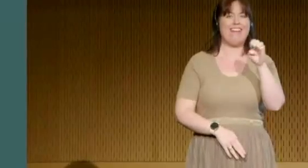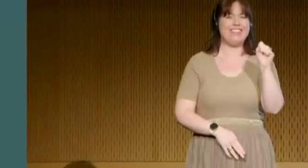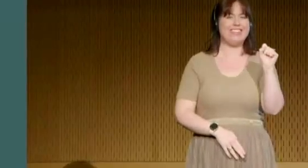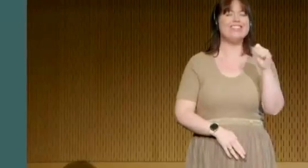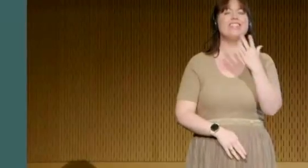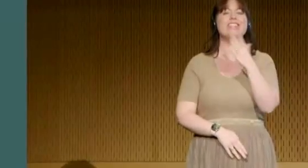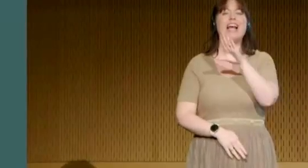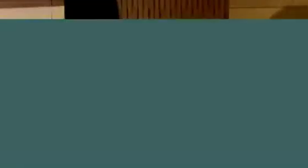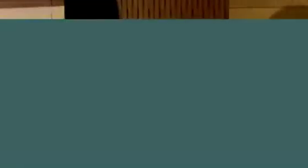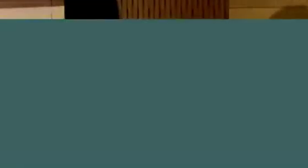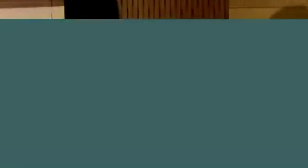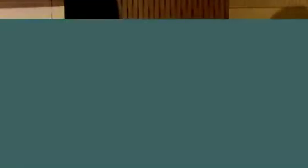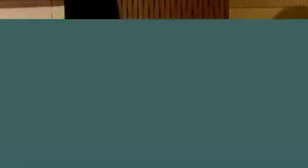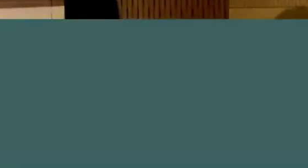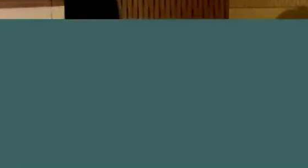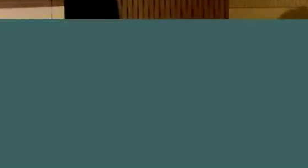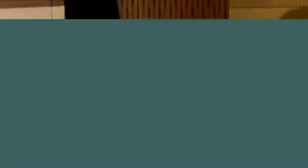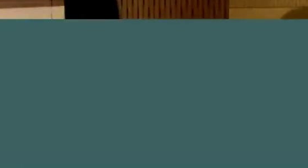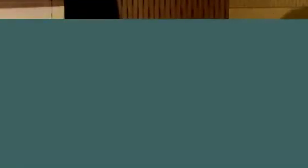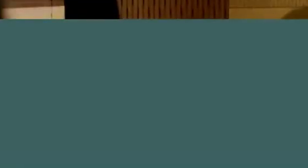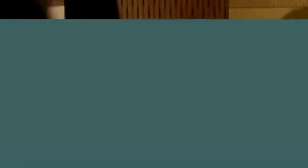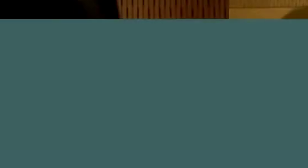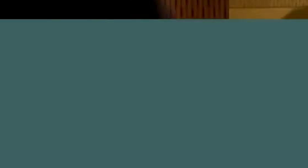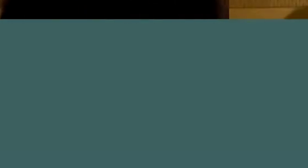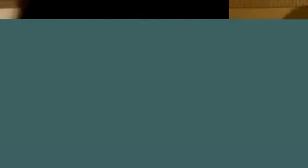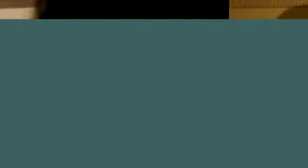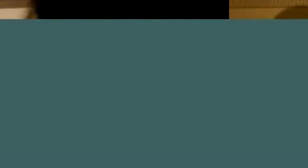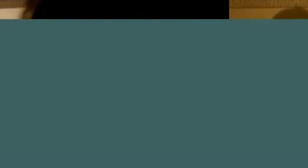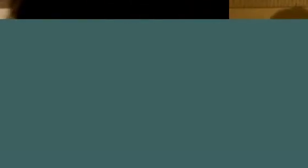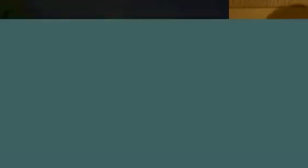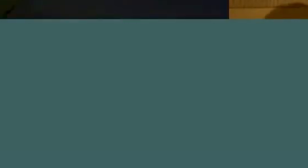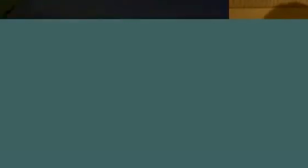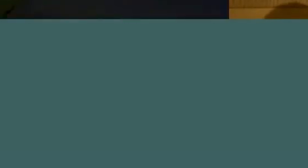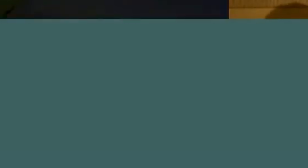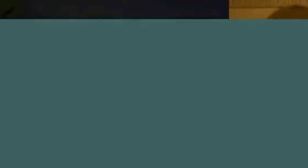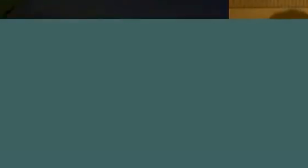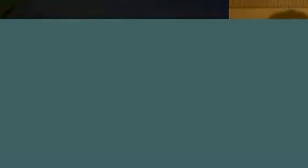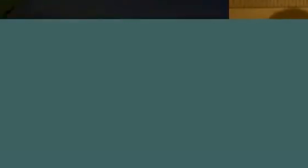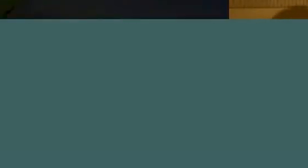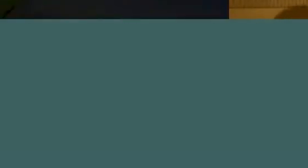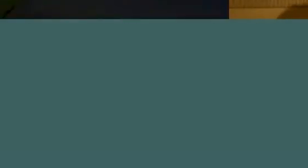to us about UDL and breaking down barriers in the multicultural classroom. Thanks,